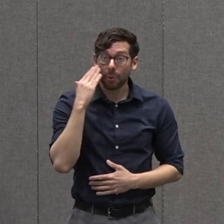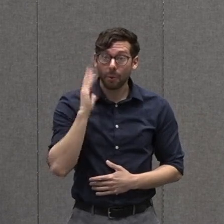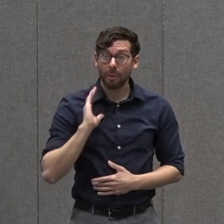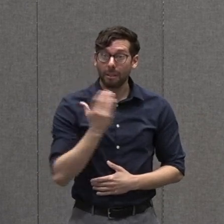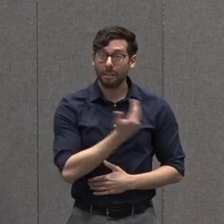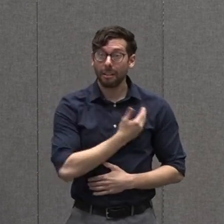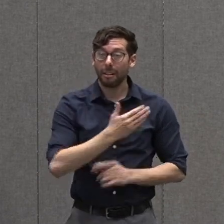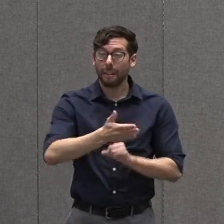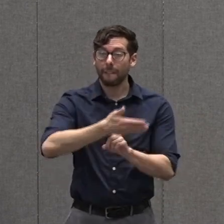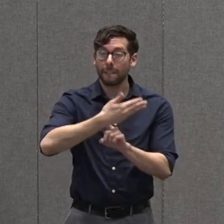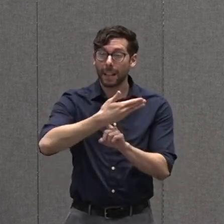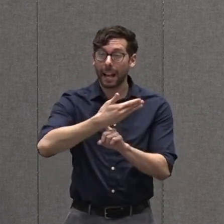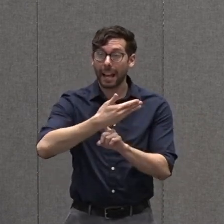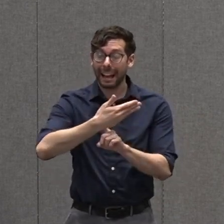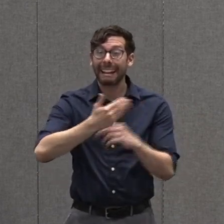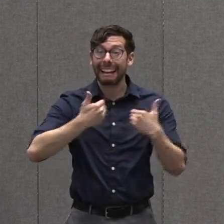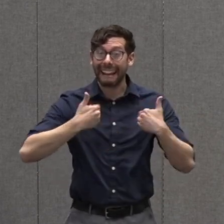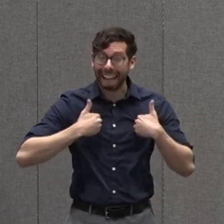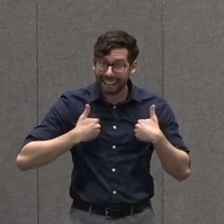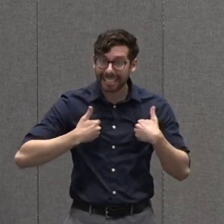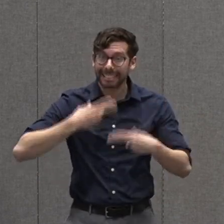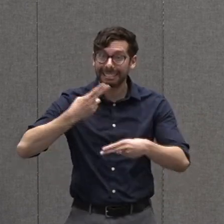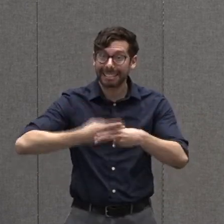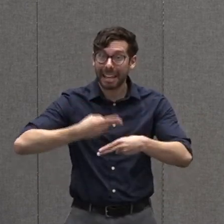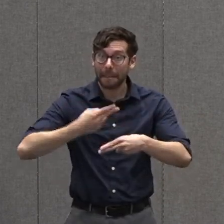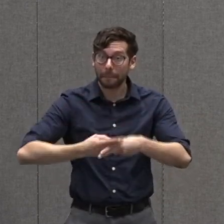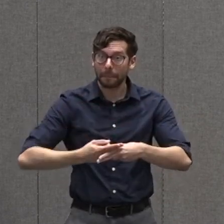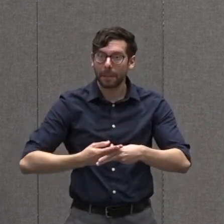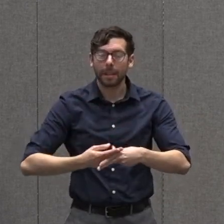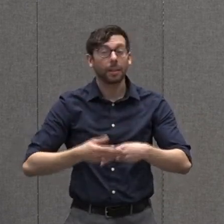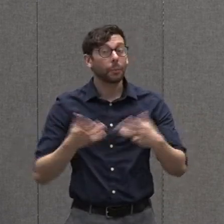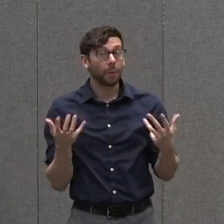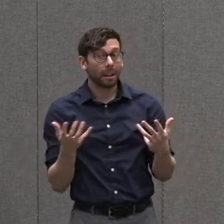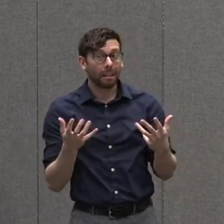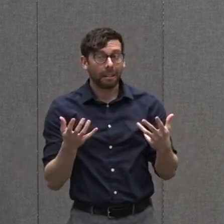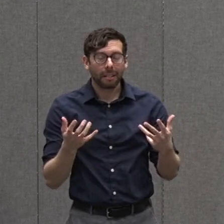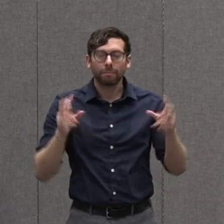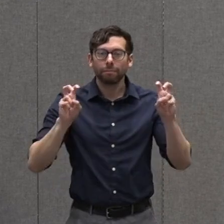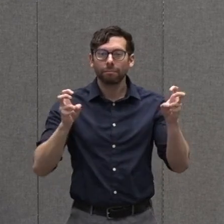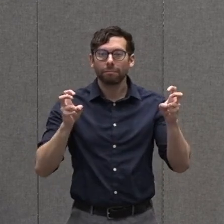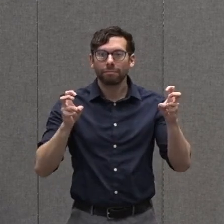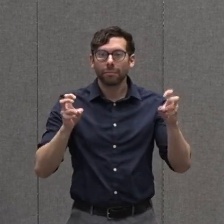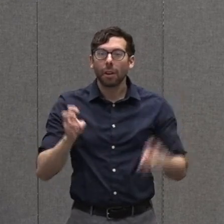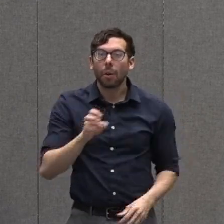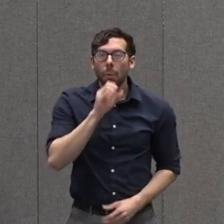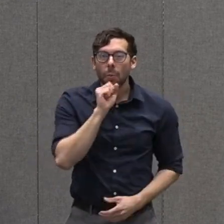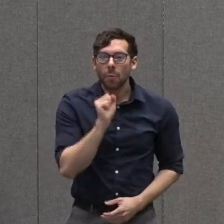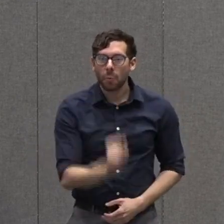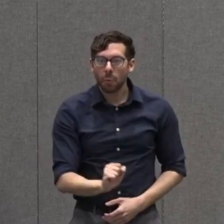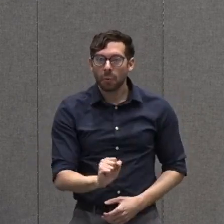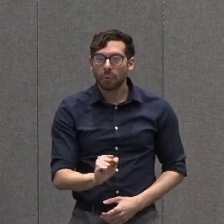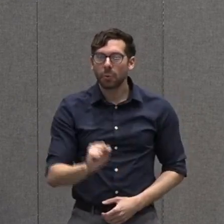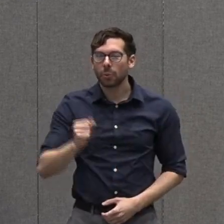Old Glory is the name of our American flag, and this flag, depicting a rattlesnake,